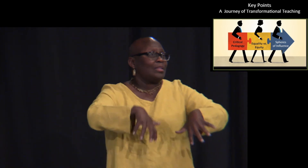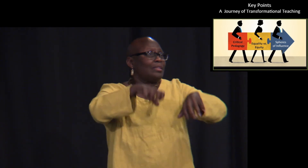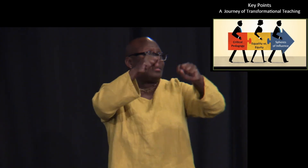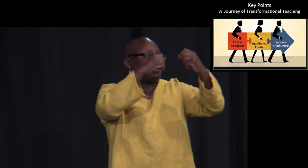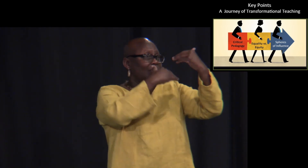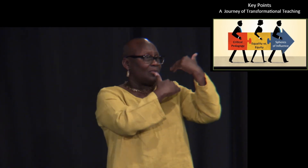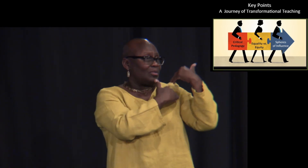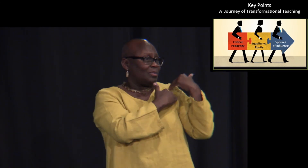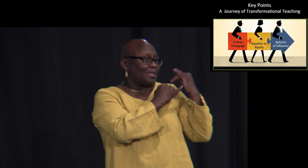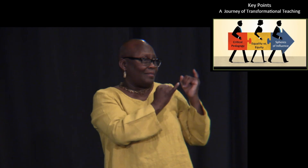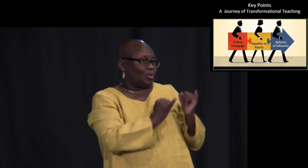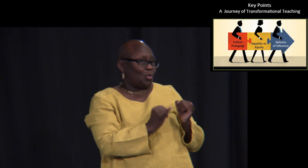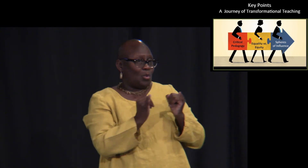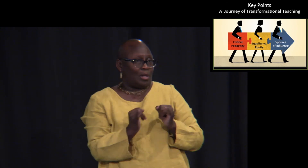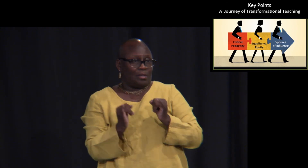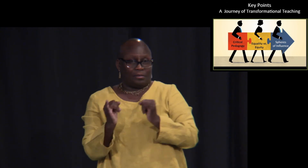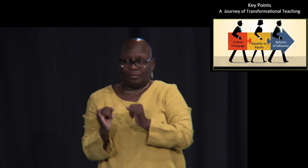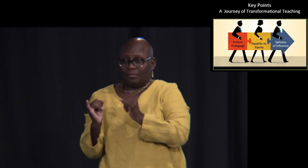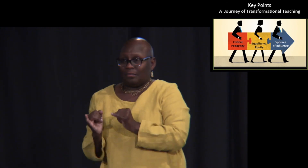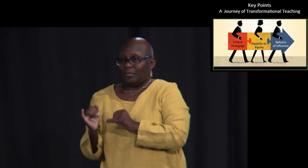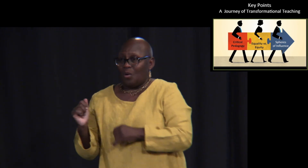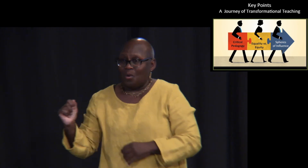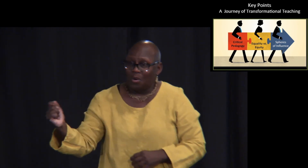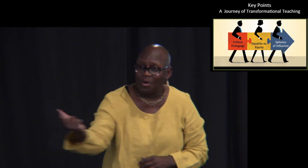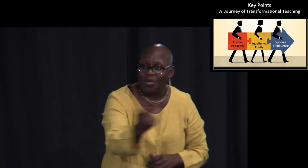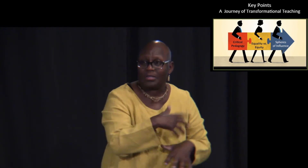Don't blame the superintendent.